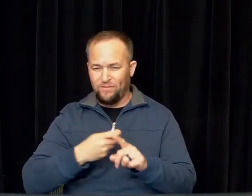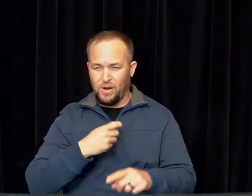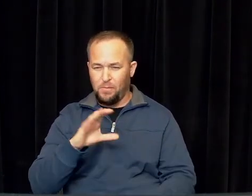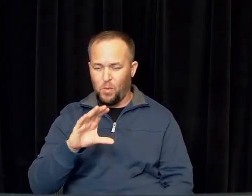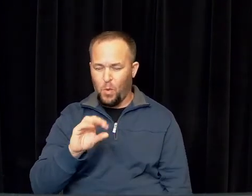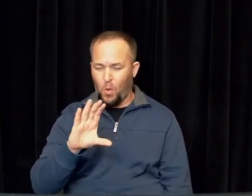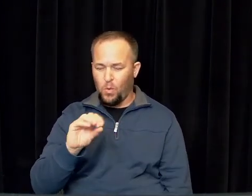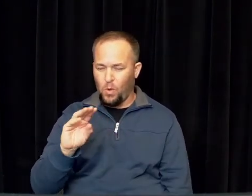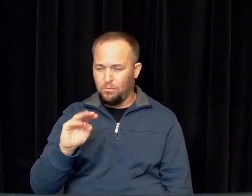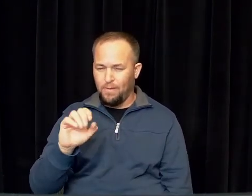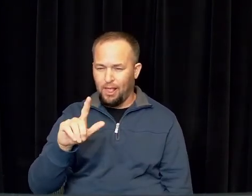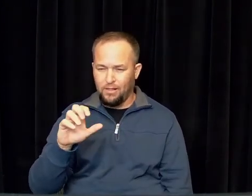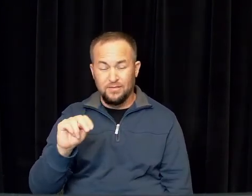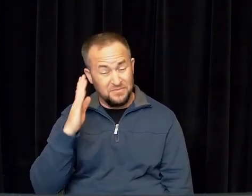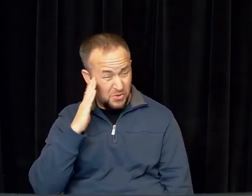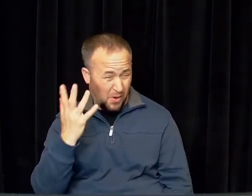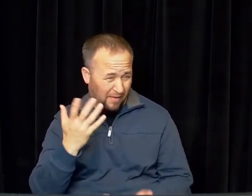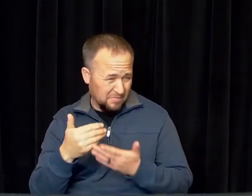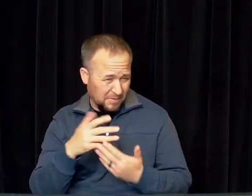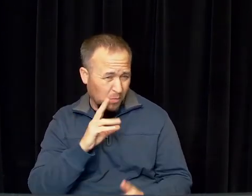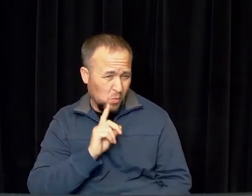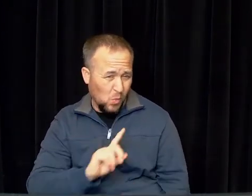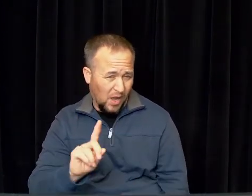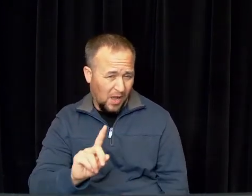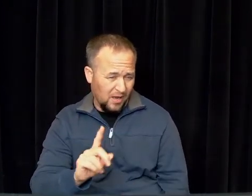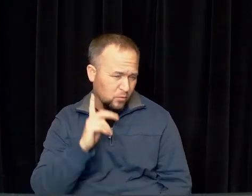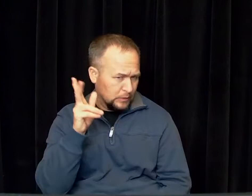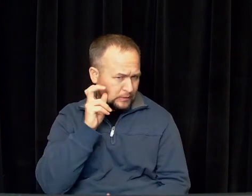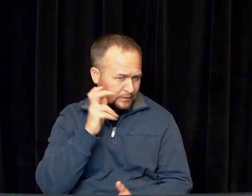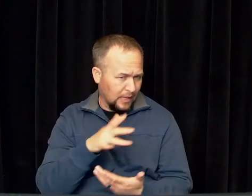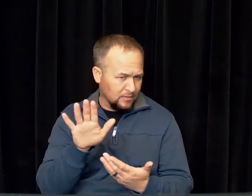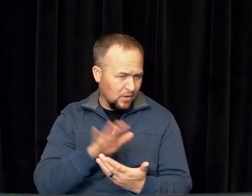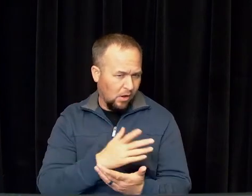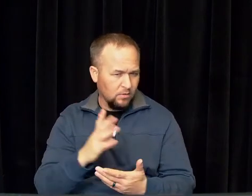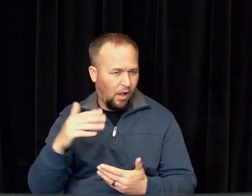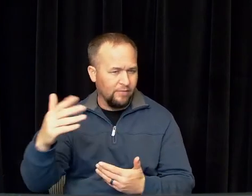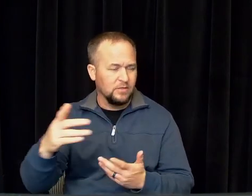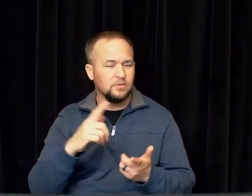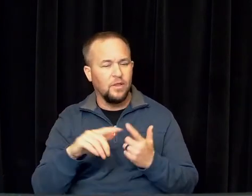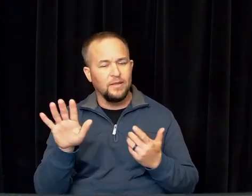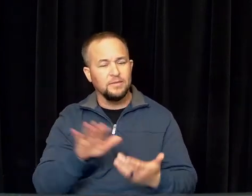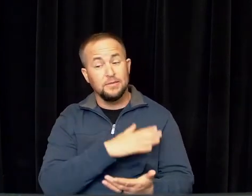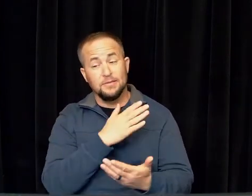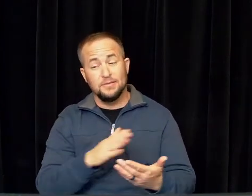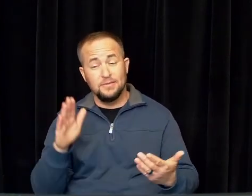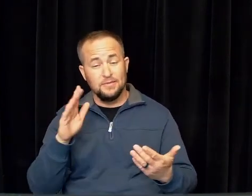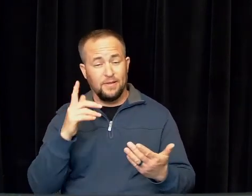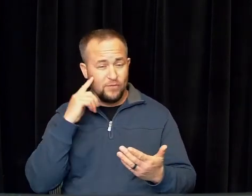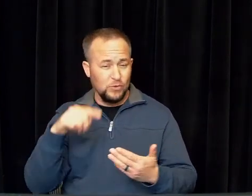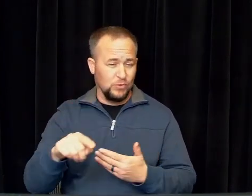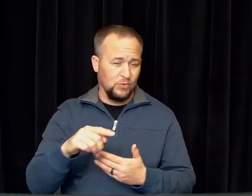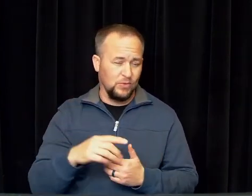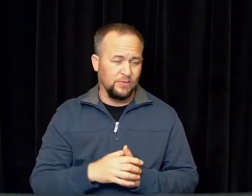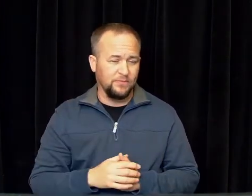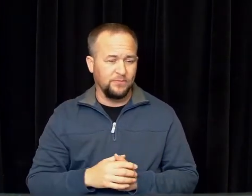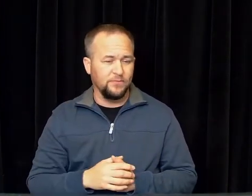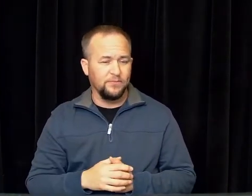you know, I have a one-year-old and we listen to Cocoamelon often. So, this is the tune for Hey Diddle Diddle.